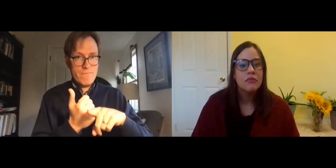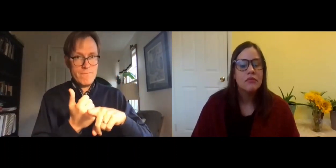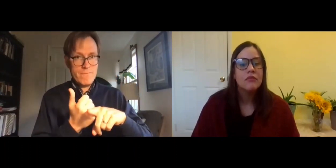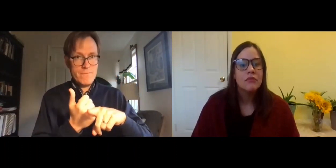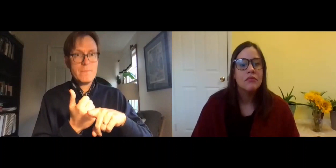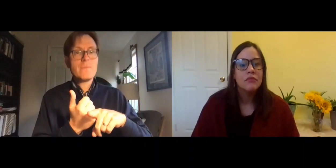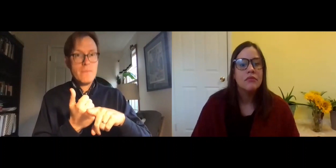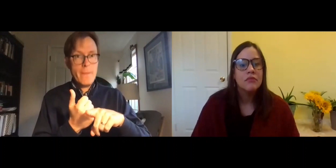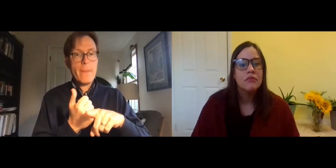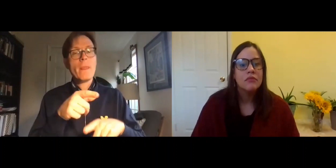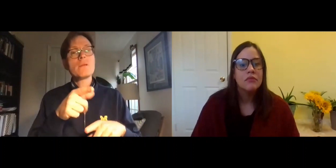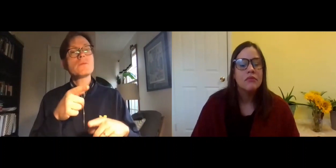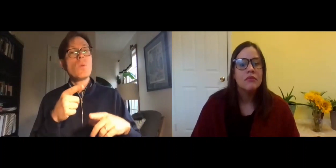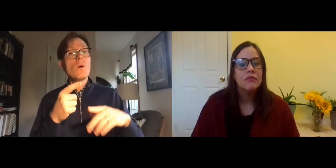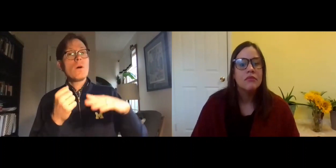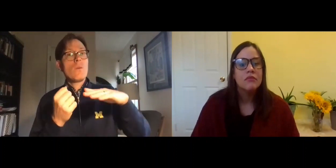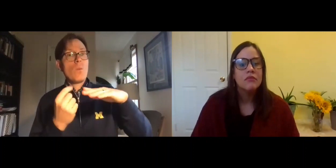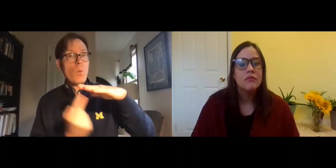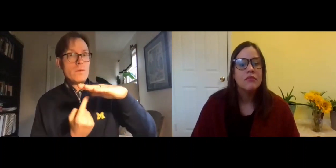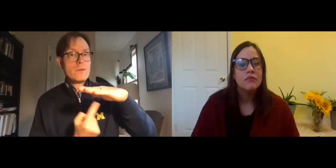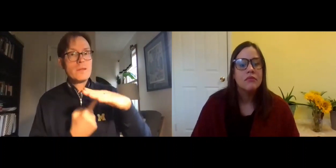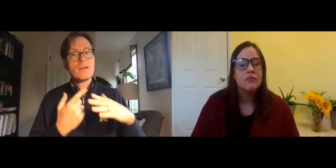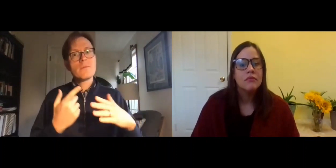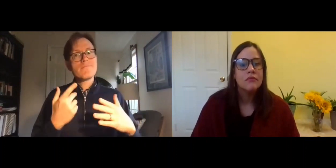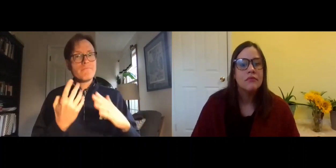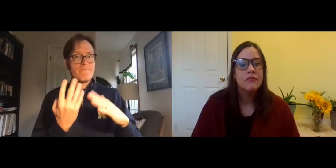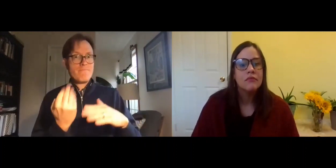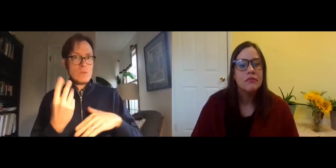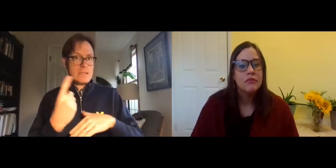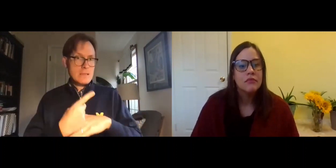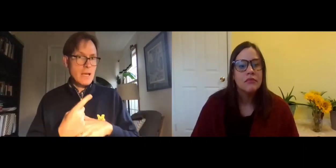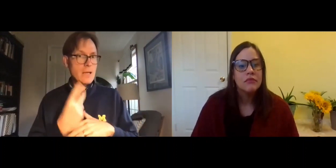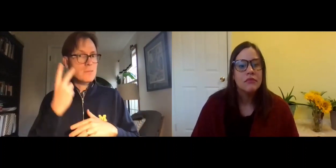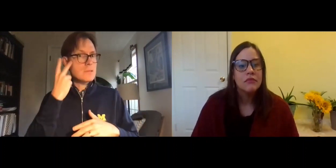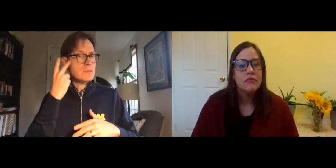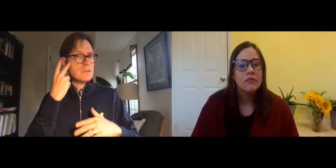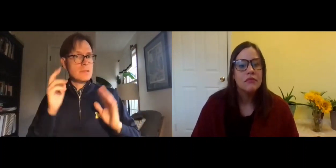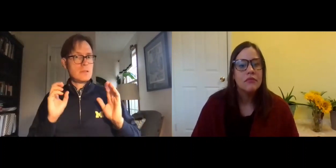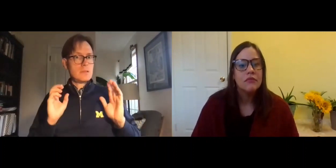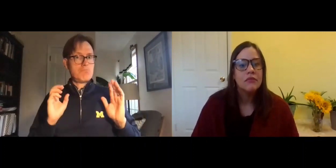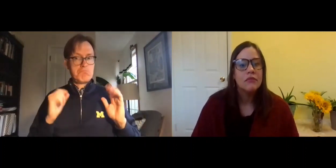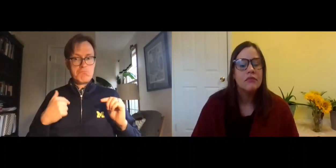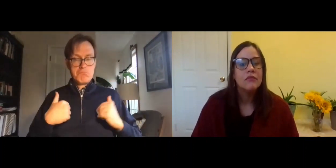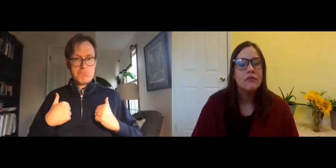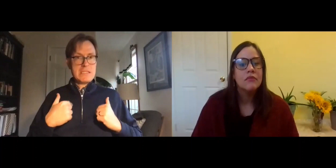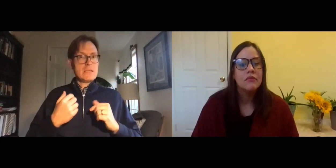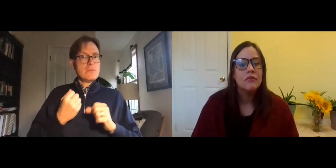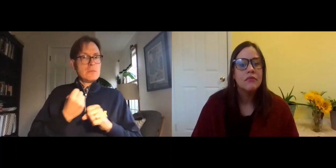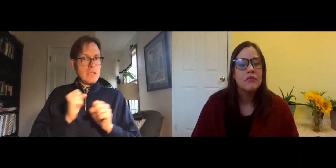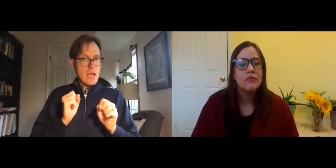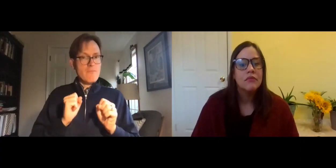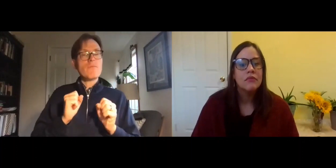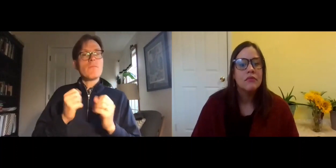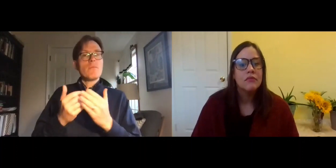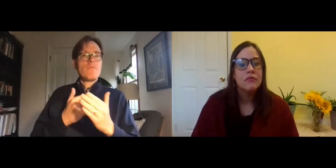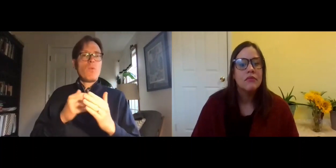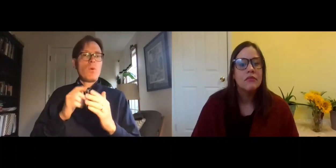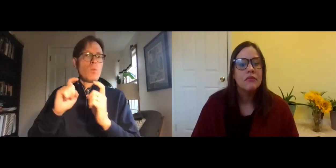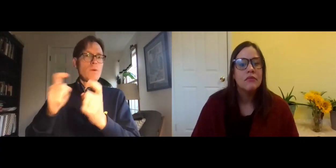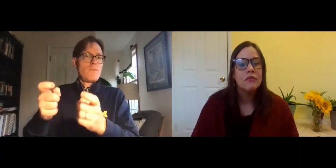And of course, isolate yourself, quarantine yourself for 14 days just to make sure you're